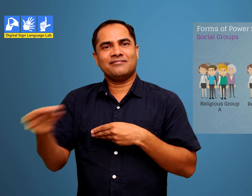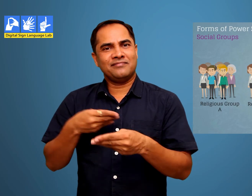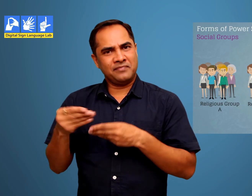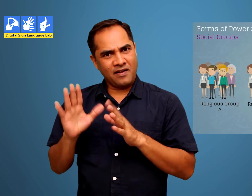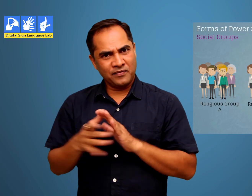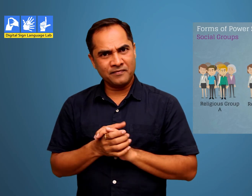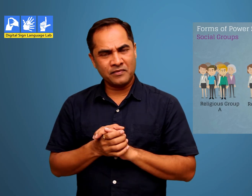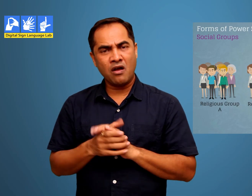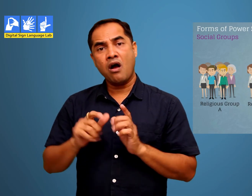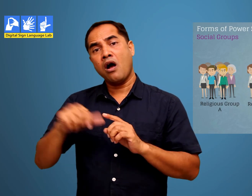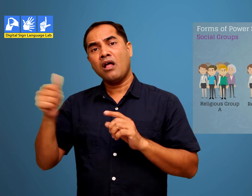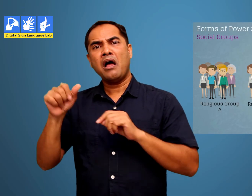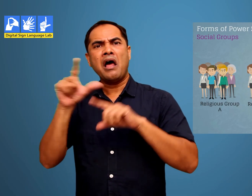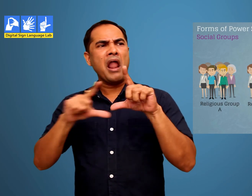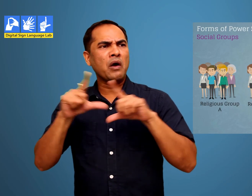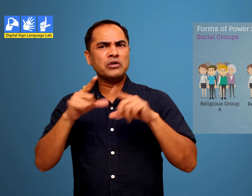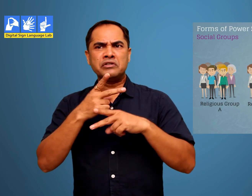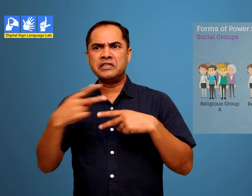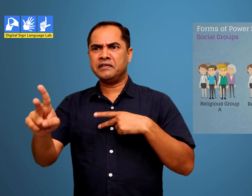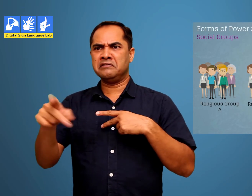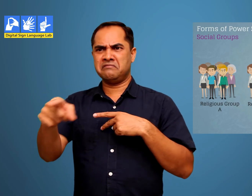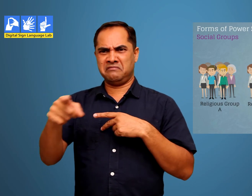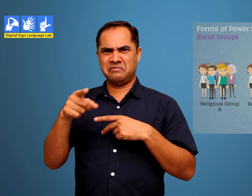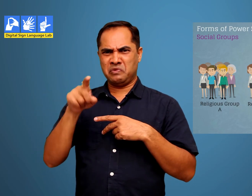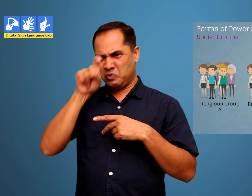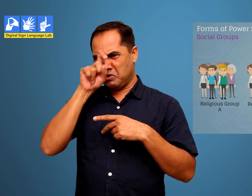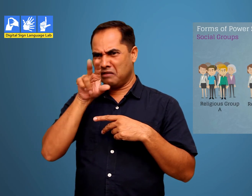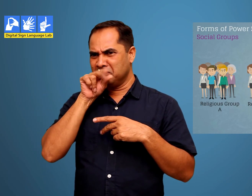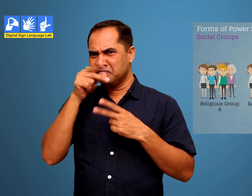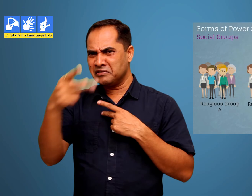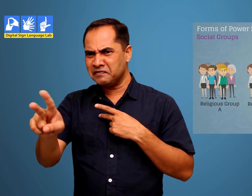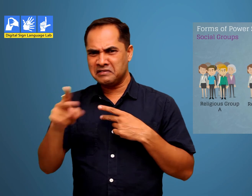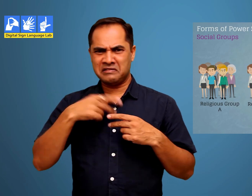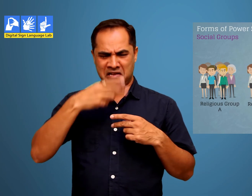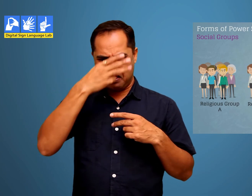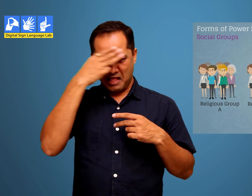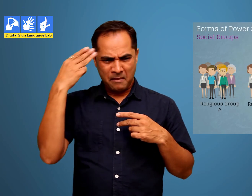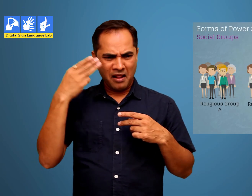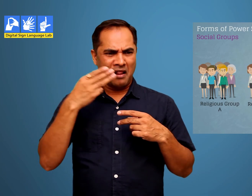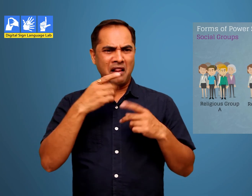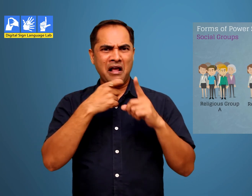Also linguistic groups can share power.